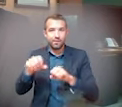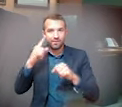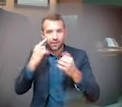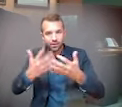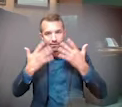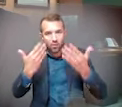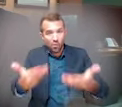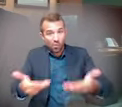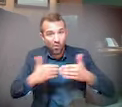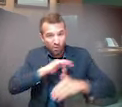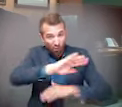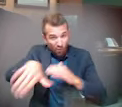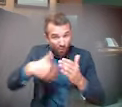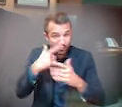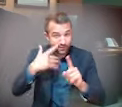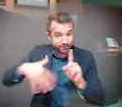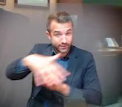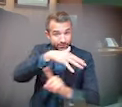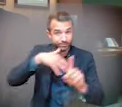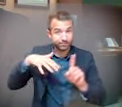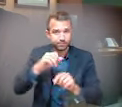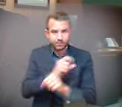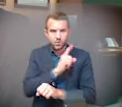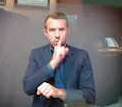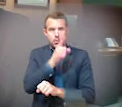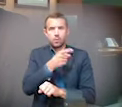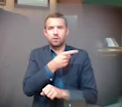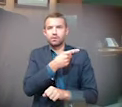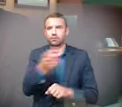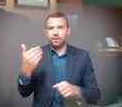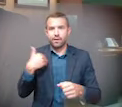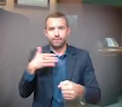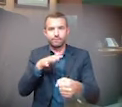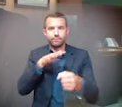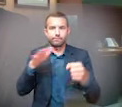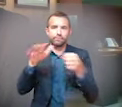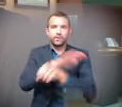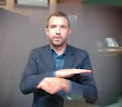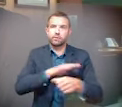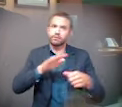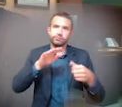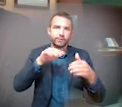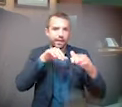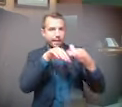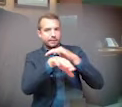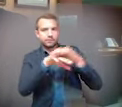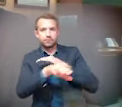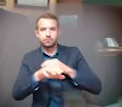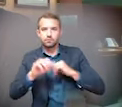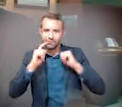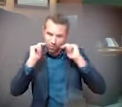of all ages and abilities through consistent and integrated inclusive design. I love that.